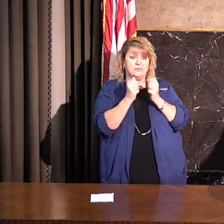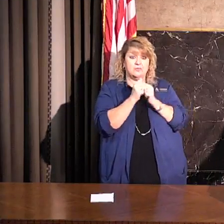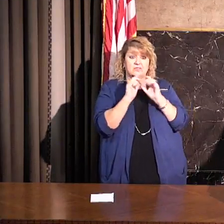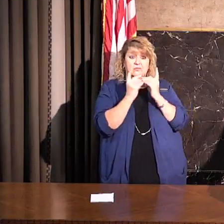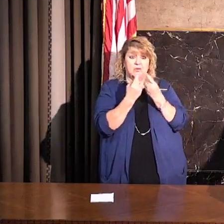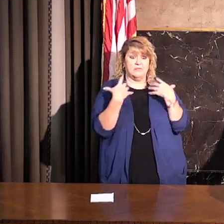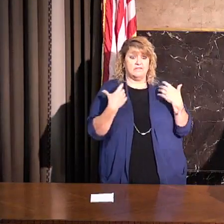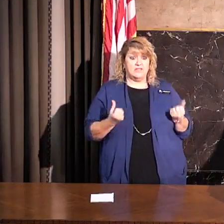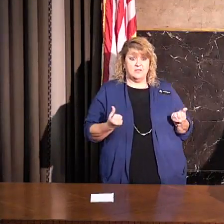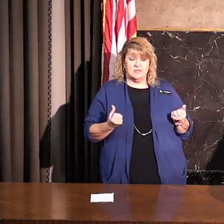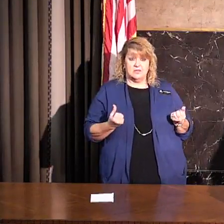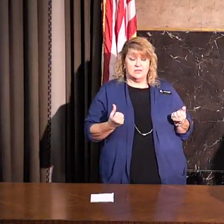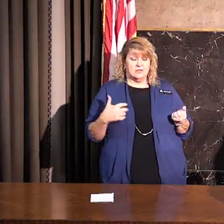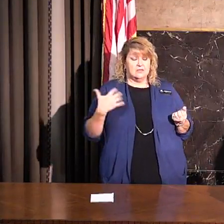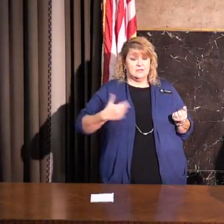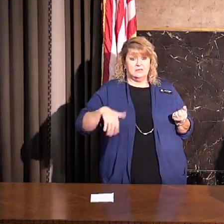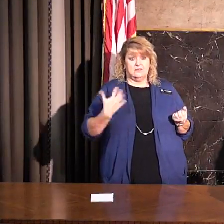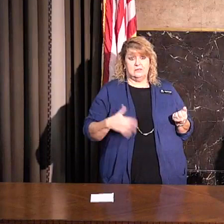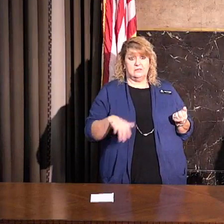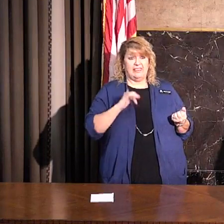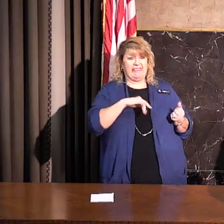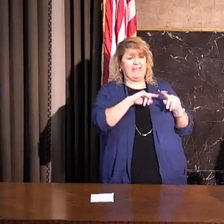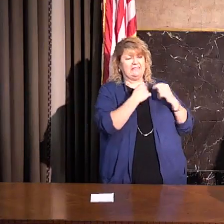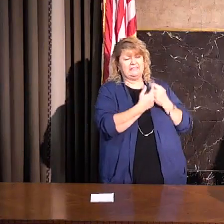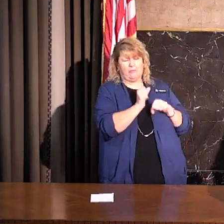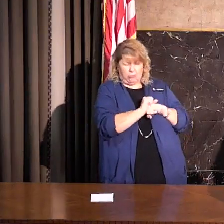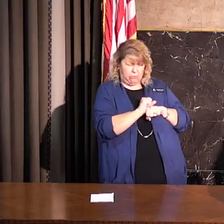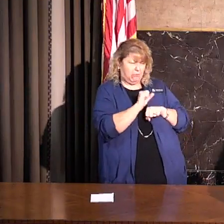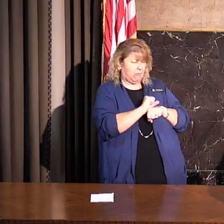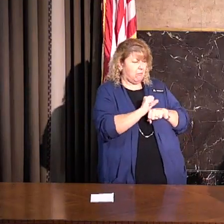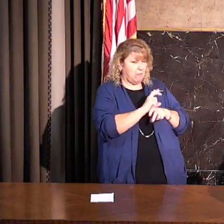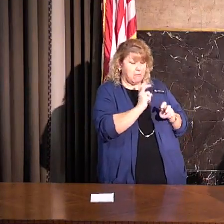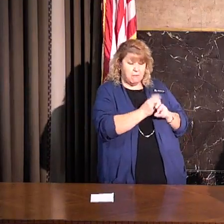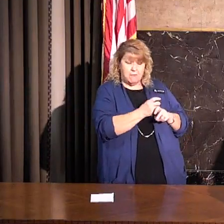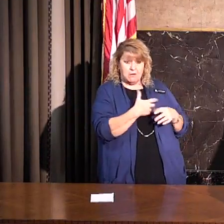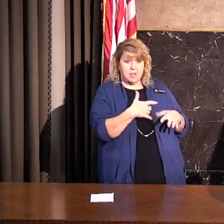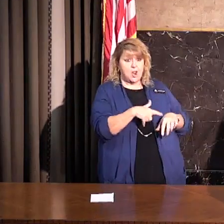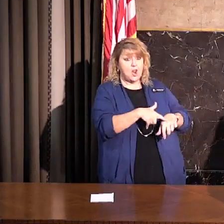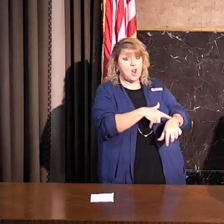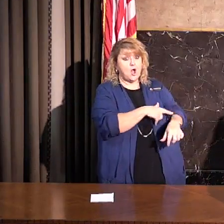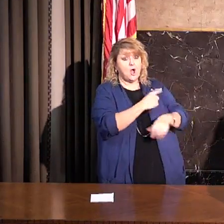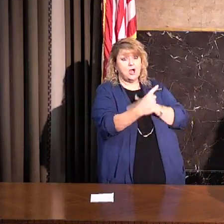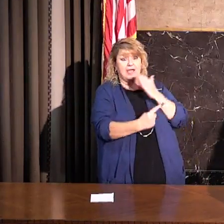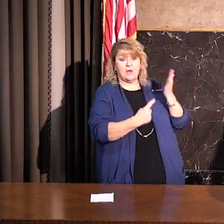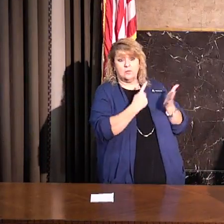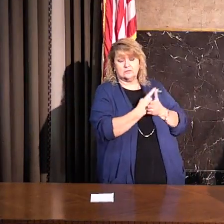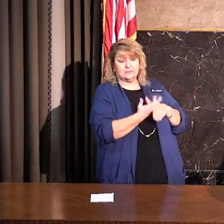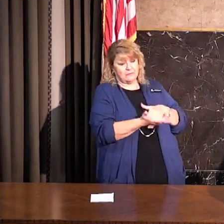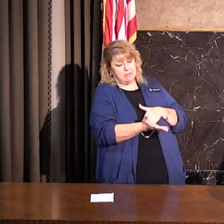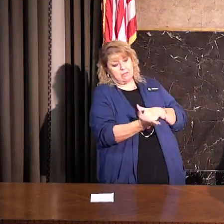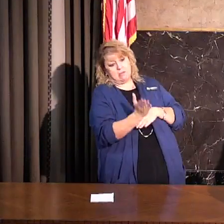Department of Health and the Office of Public Health uh who've been working extremely